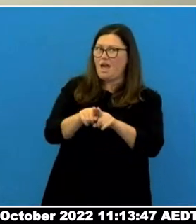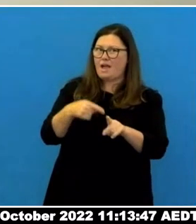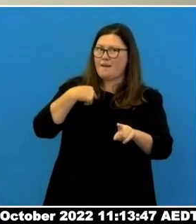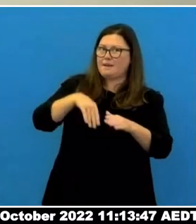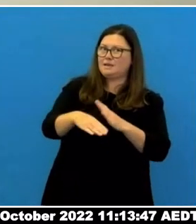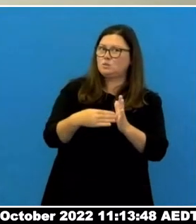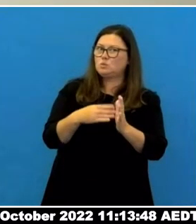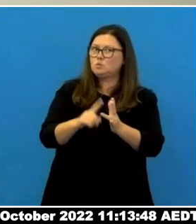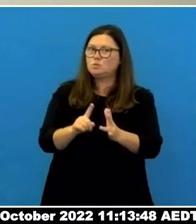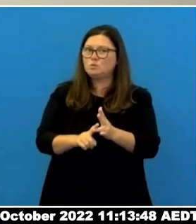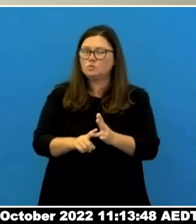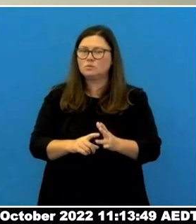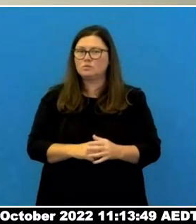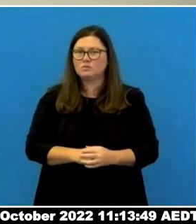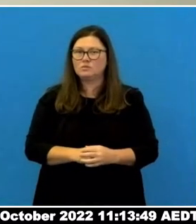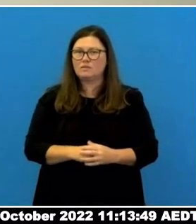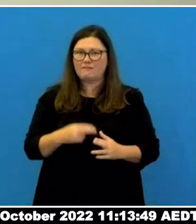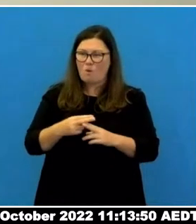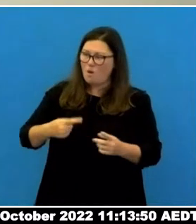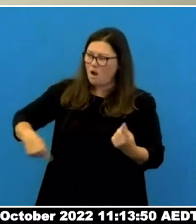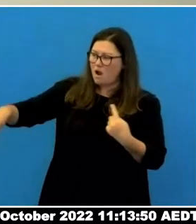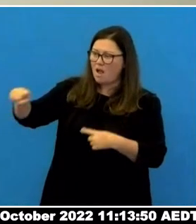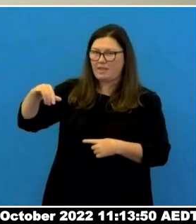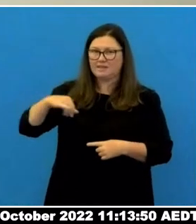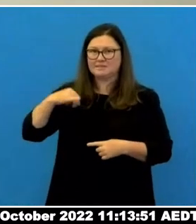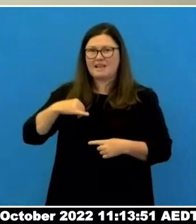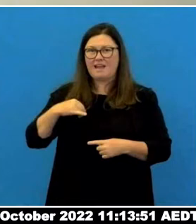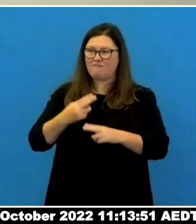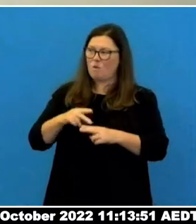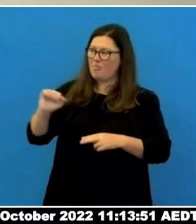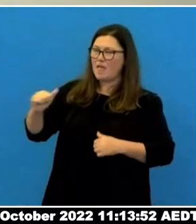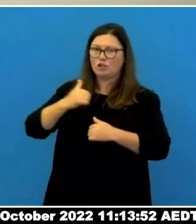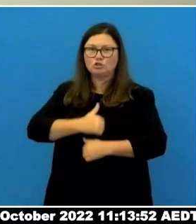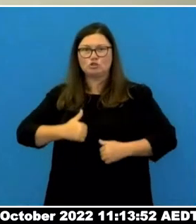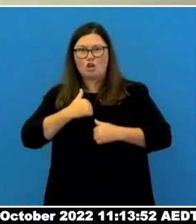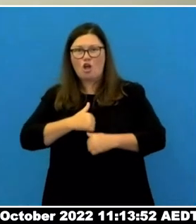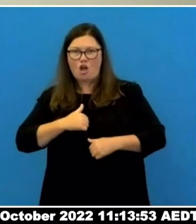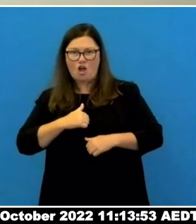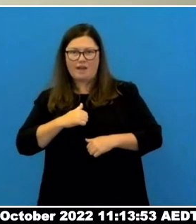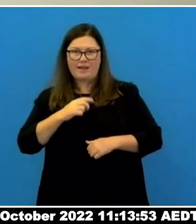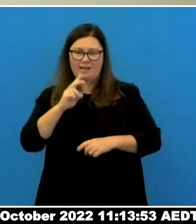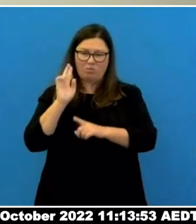they get entertainment seeing our our bad experience.